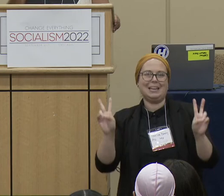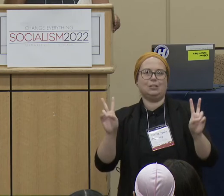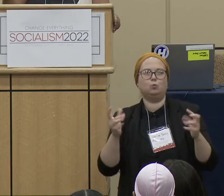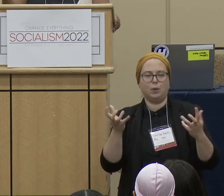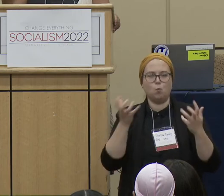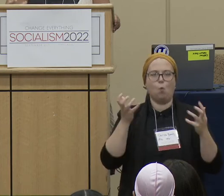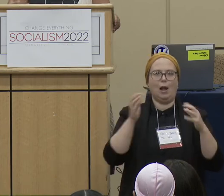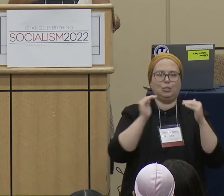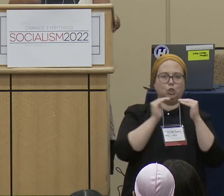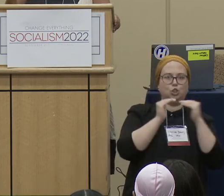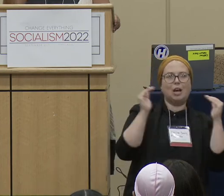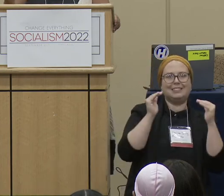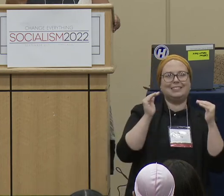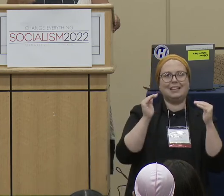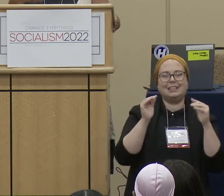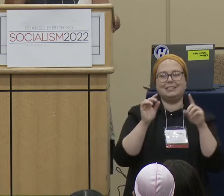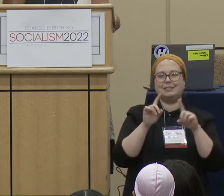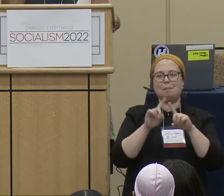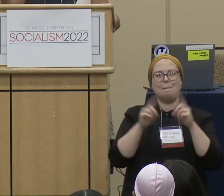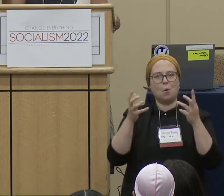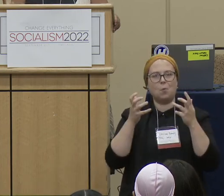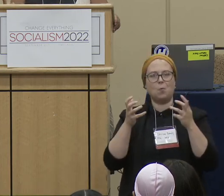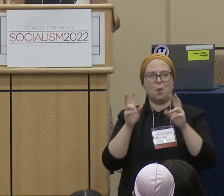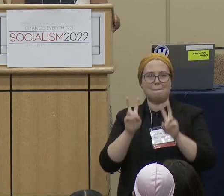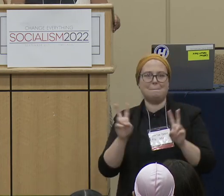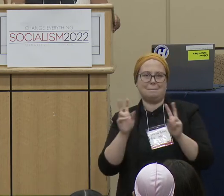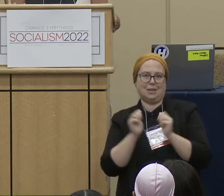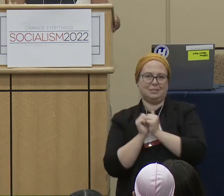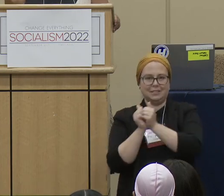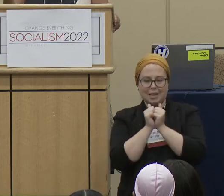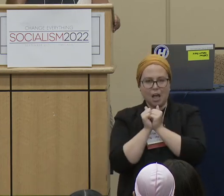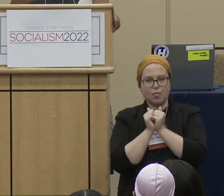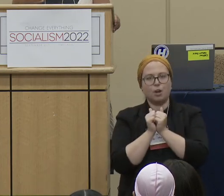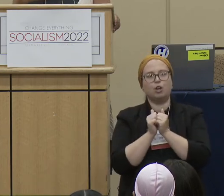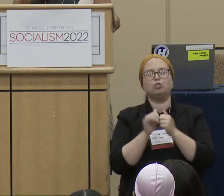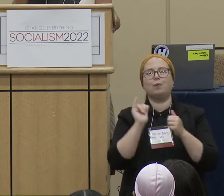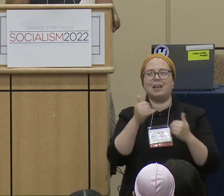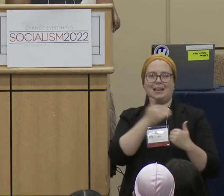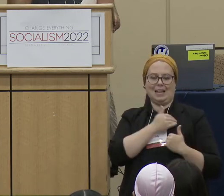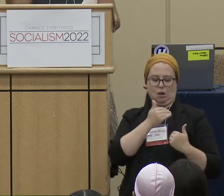peace. We want peace, but we want justice to go with it. So,